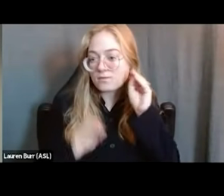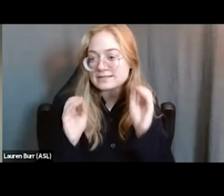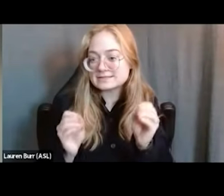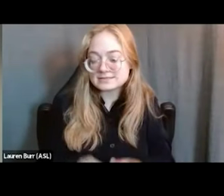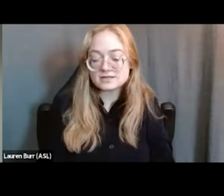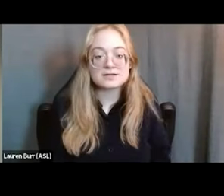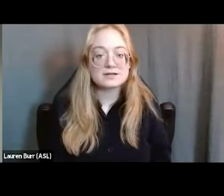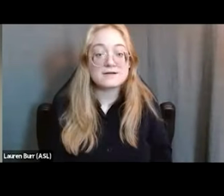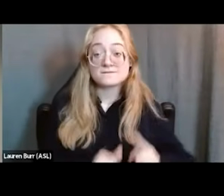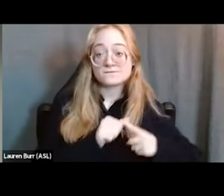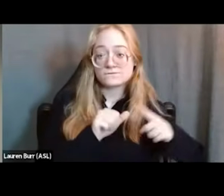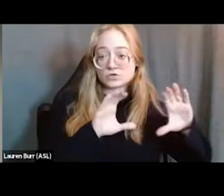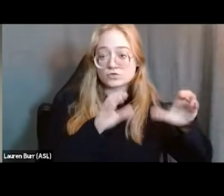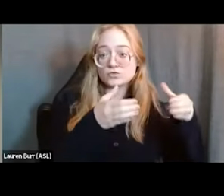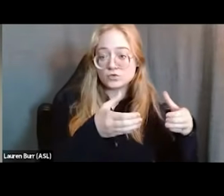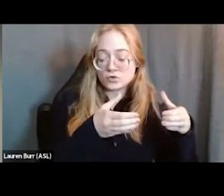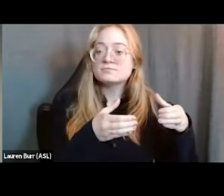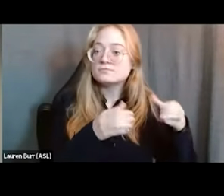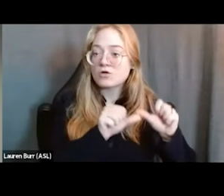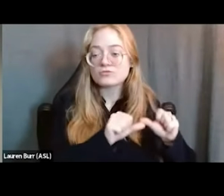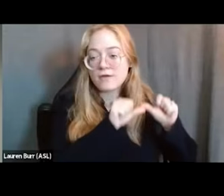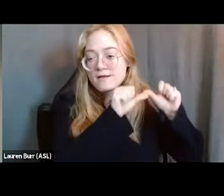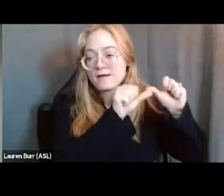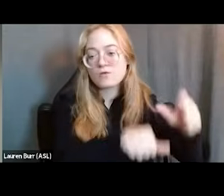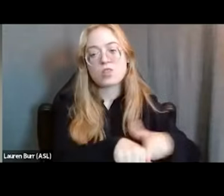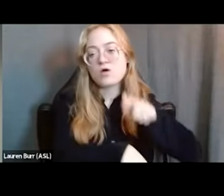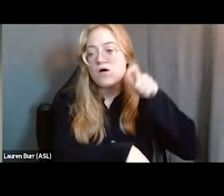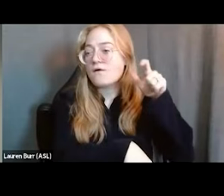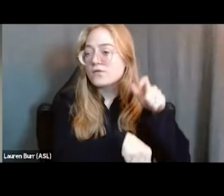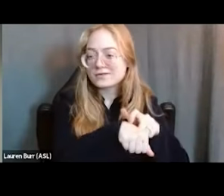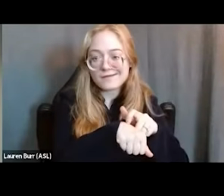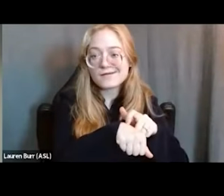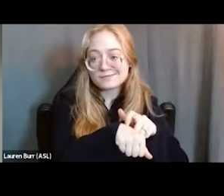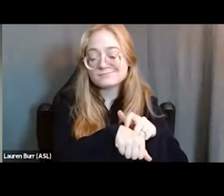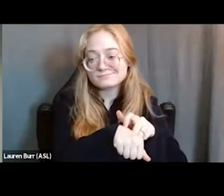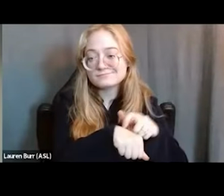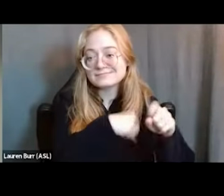are those who have been experiencing chronic homelessness, who have been homeless for a very extended period of time